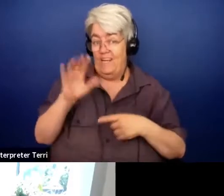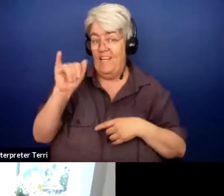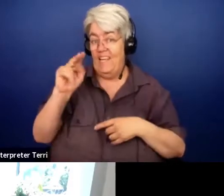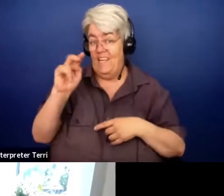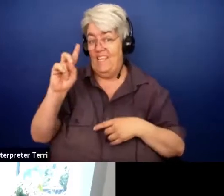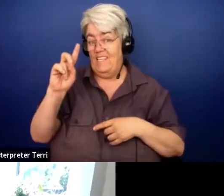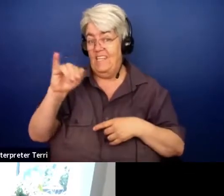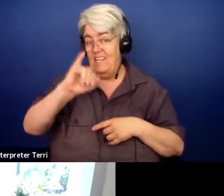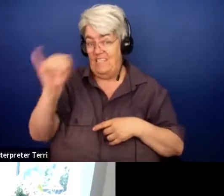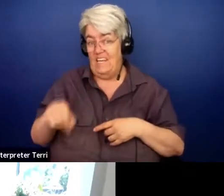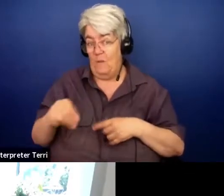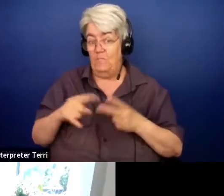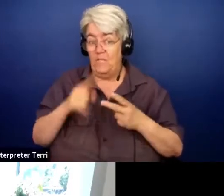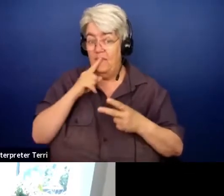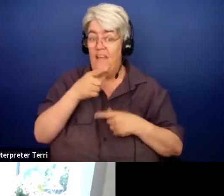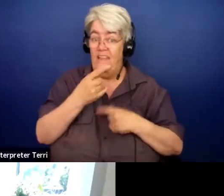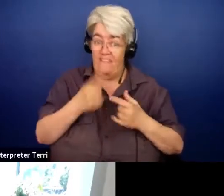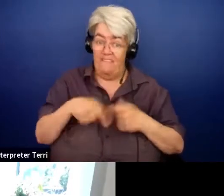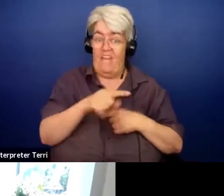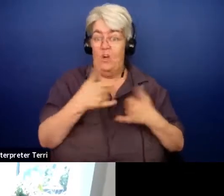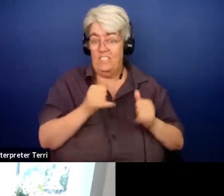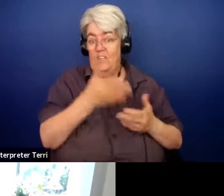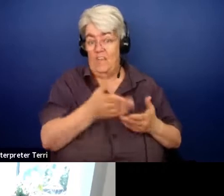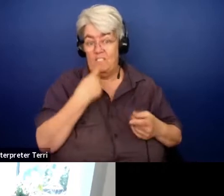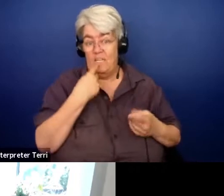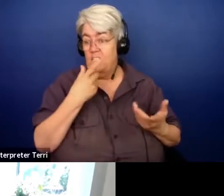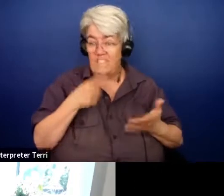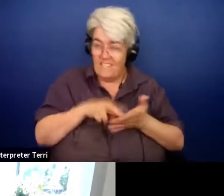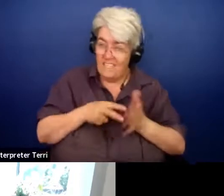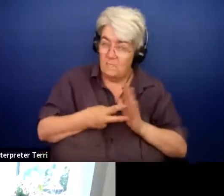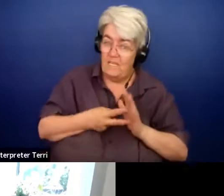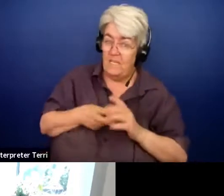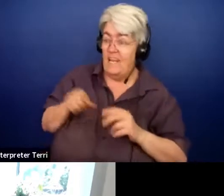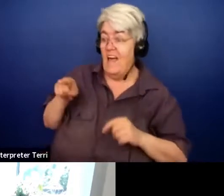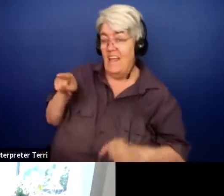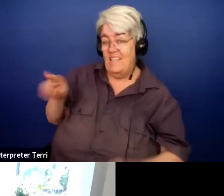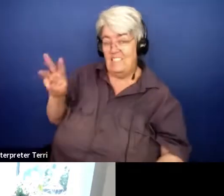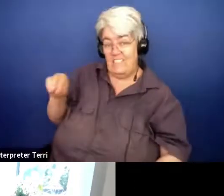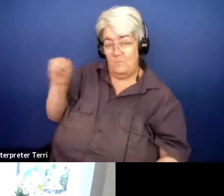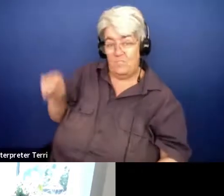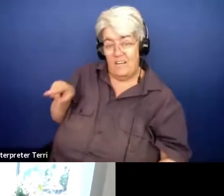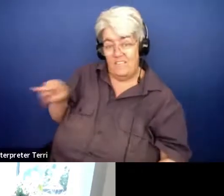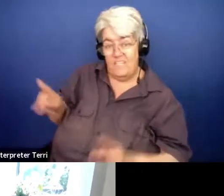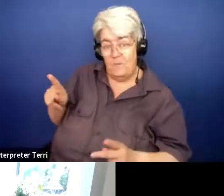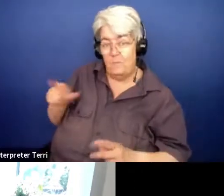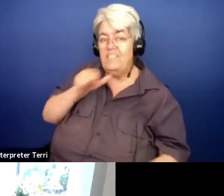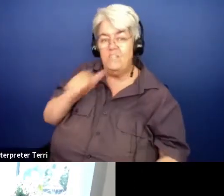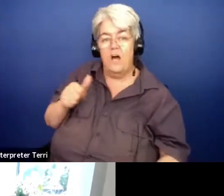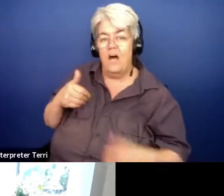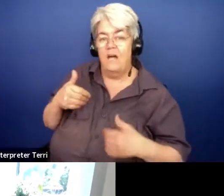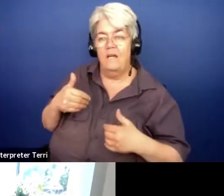are still there ask me does it mean these 60% of the people didn't have the intent to